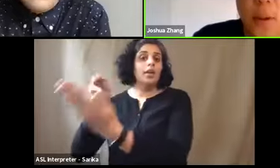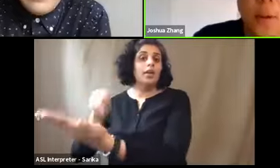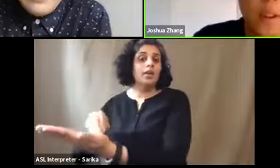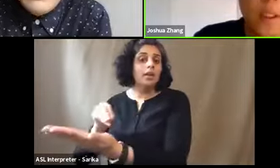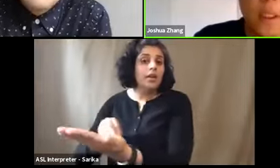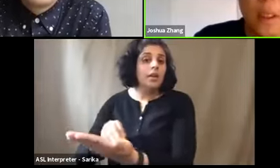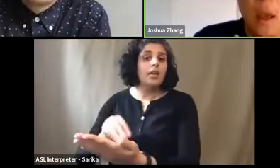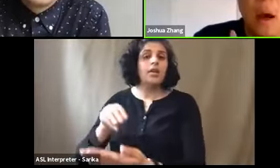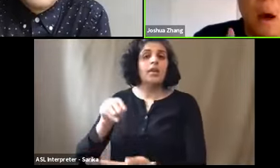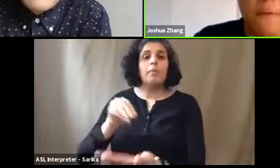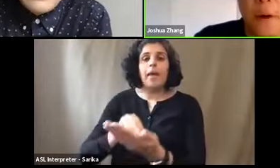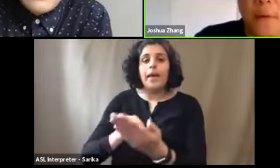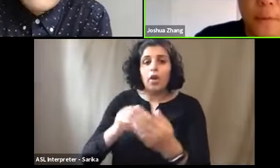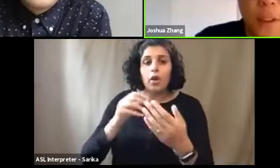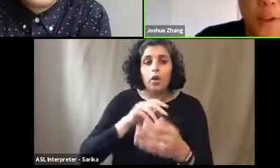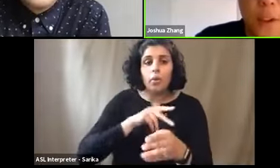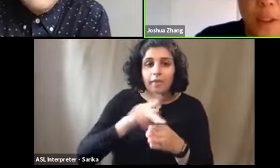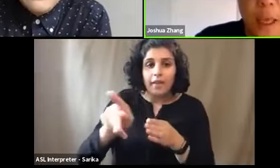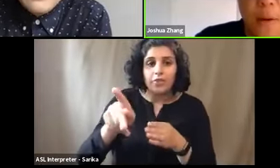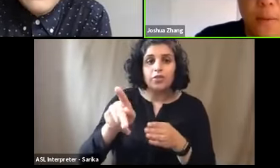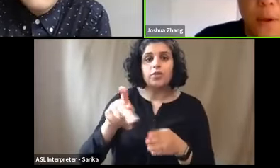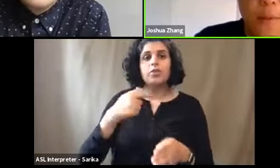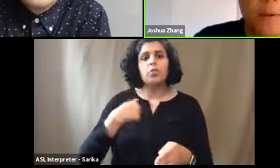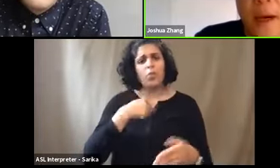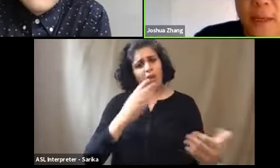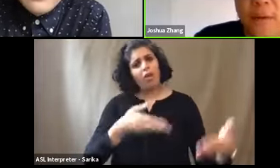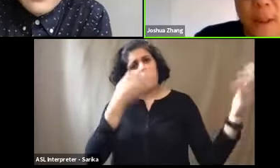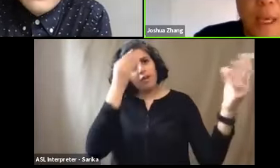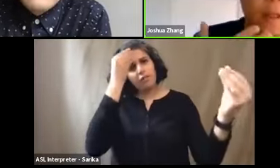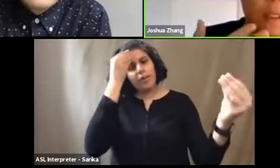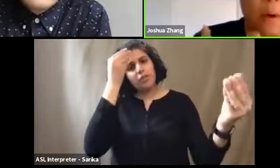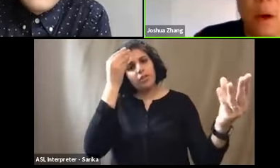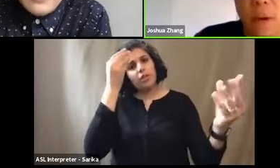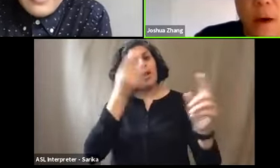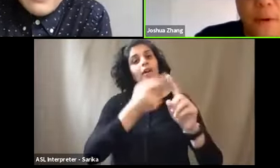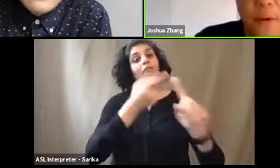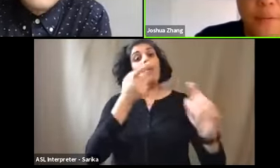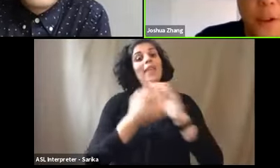You know, we offer information that we’re provided from the county, we offer information